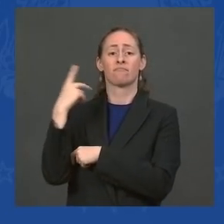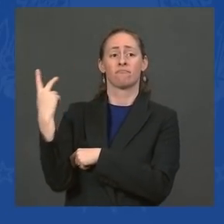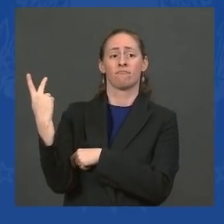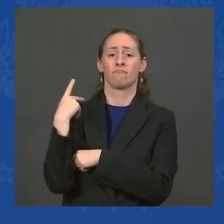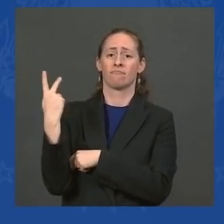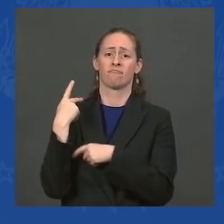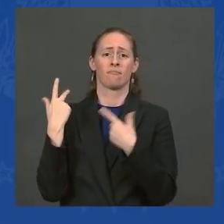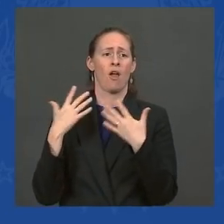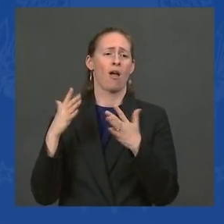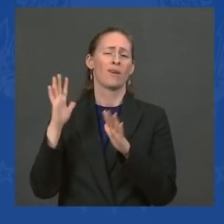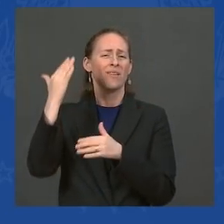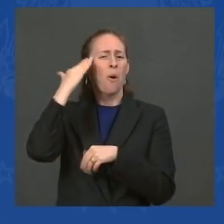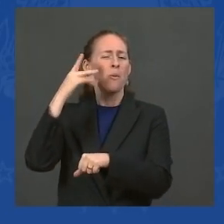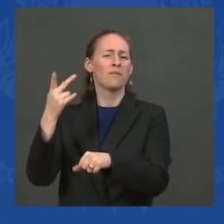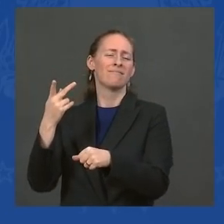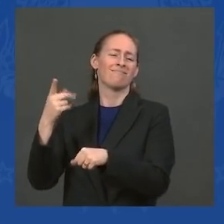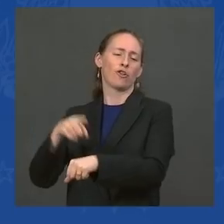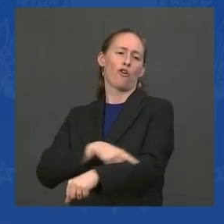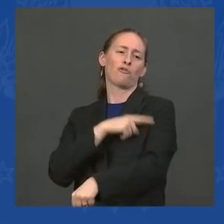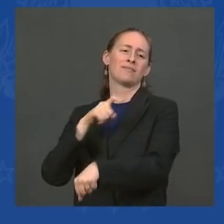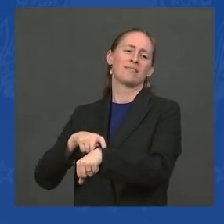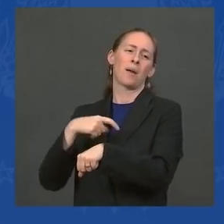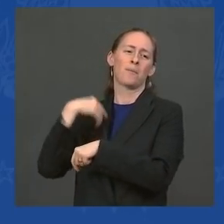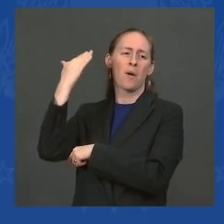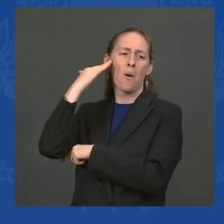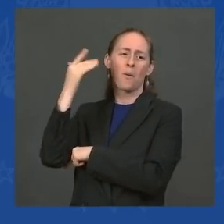And, Joe, you can't deny me. There's no way out.